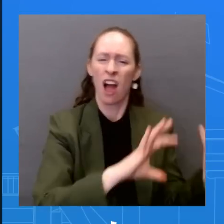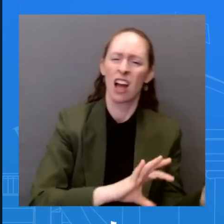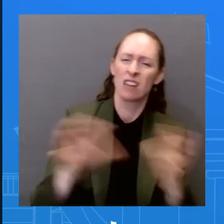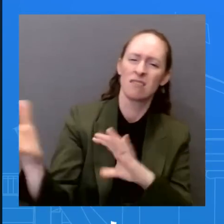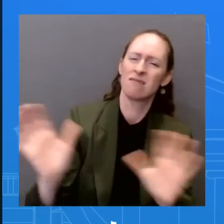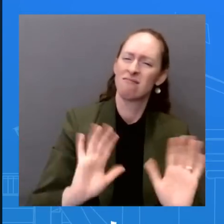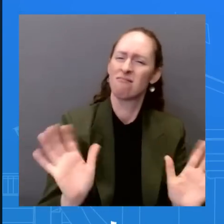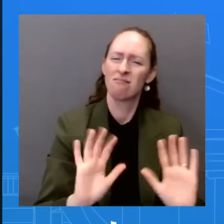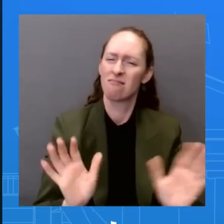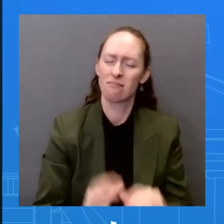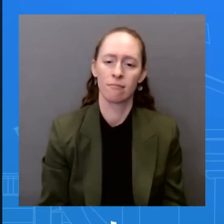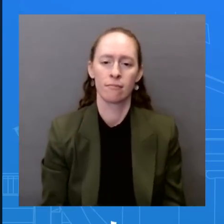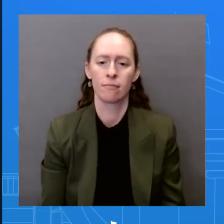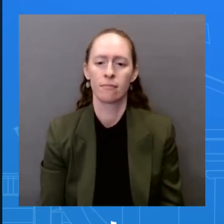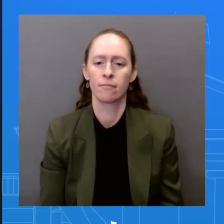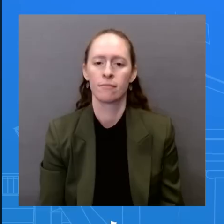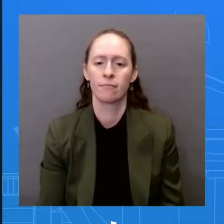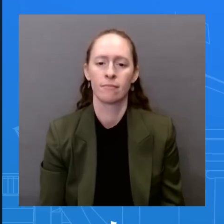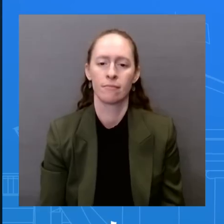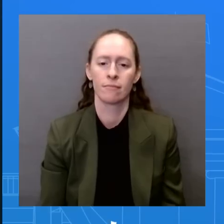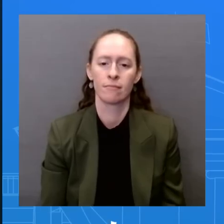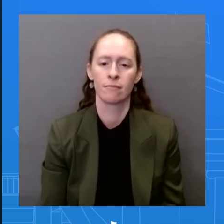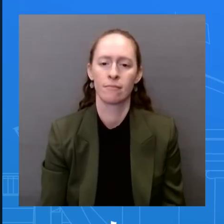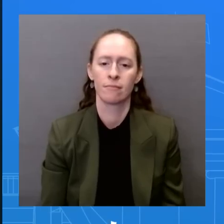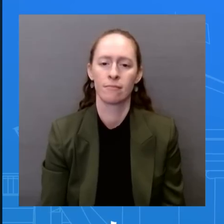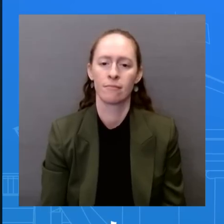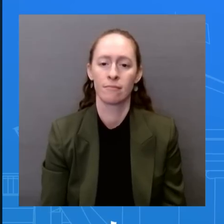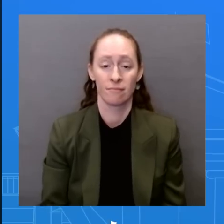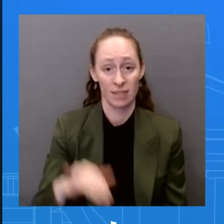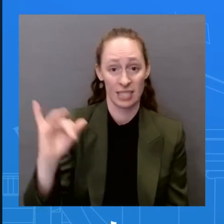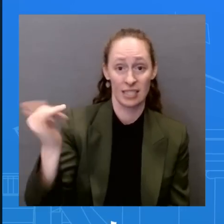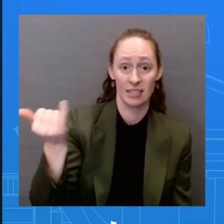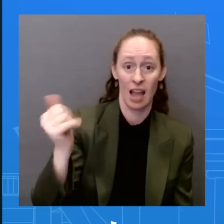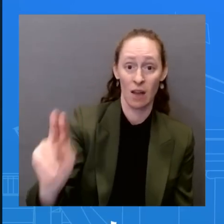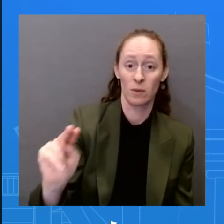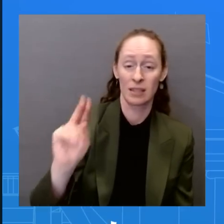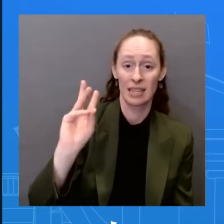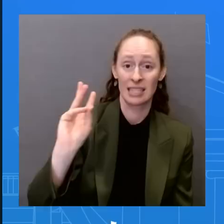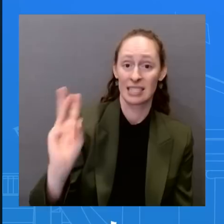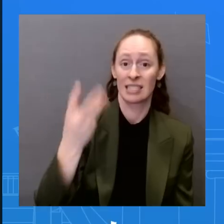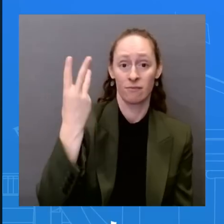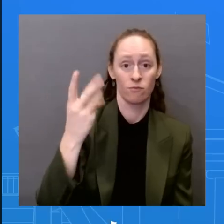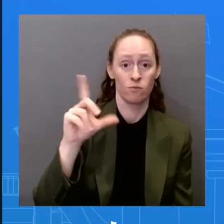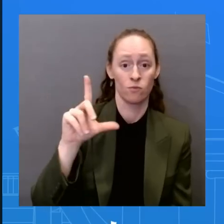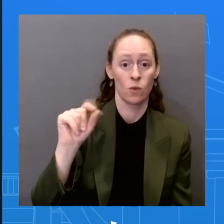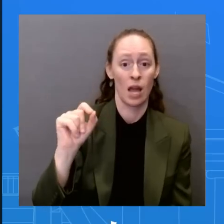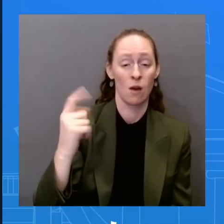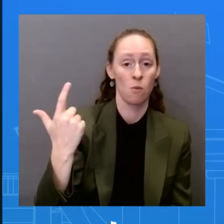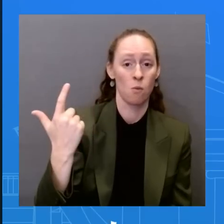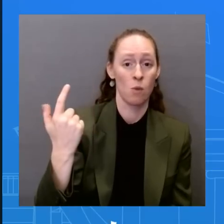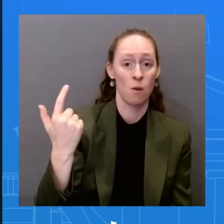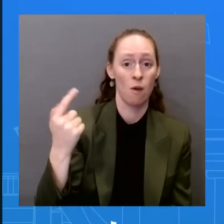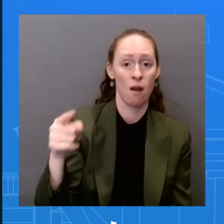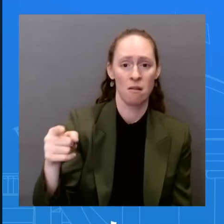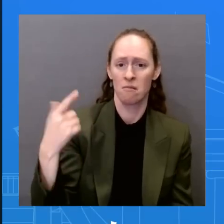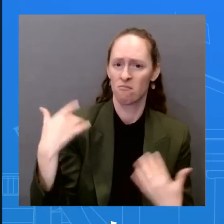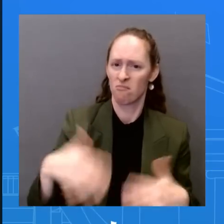to see what the attack was on our democracy. It was very clear. We all saw it. Many of you reported it that day.